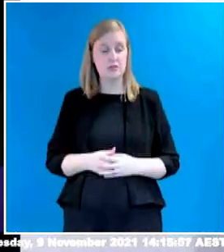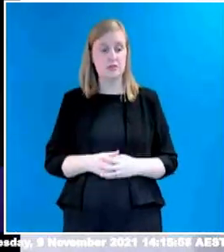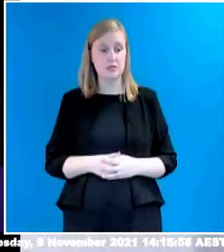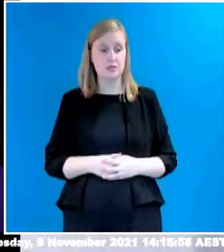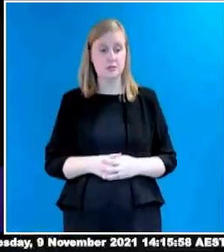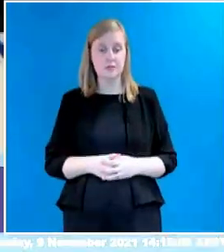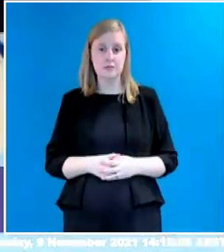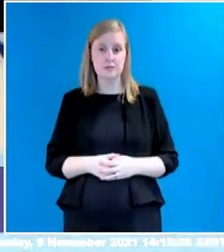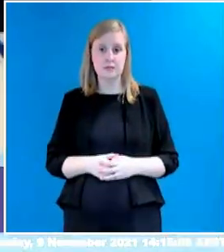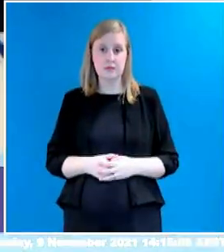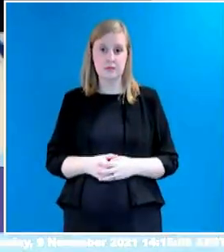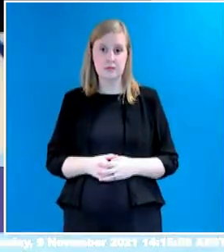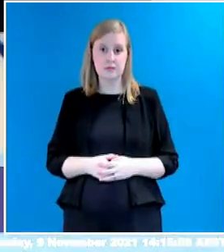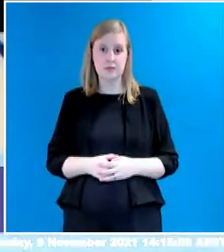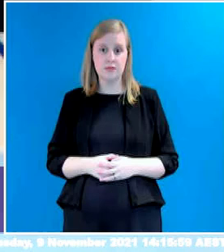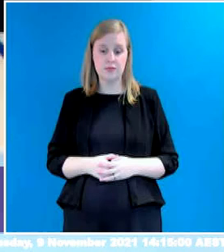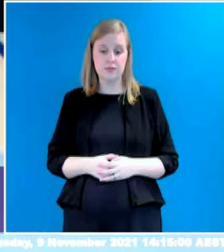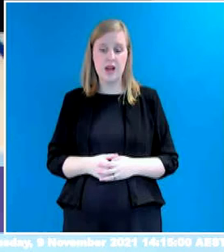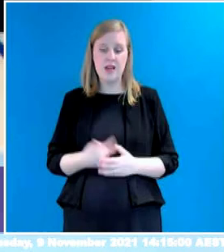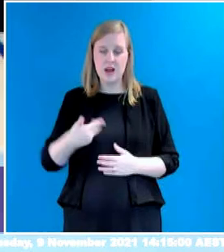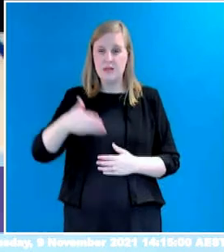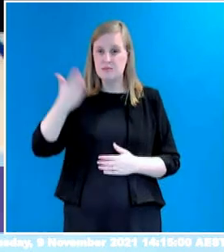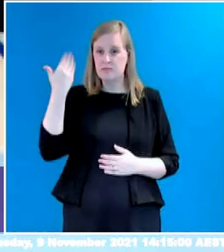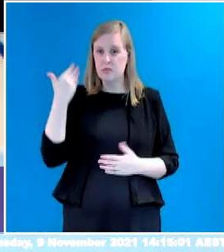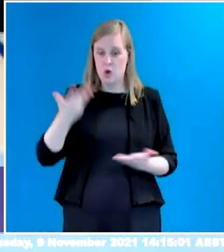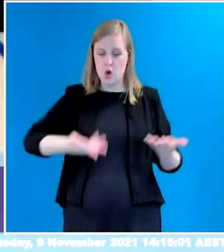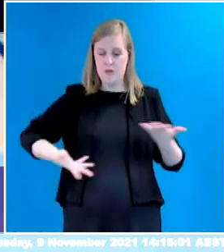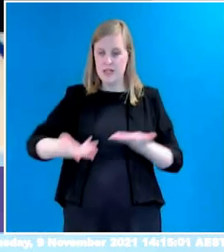I think the main focus was that it would have a very positive